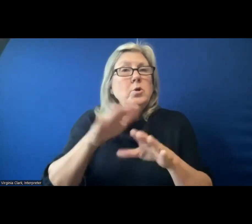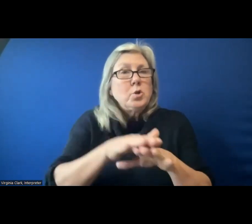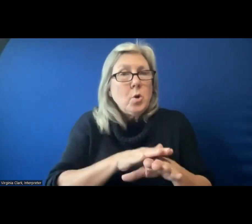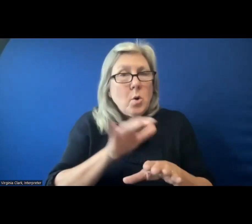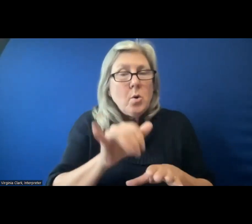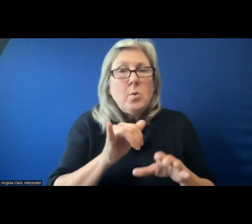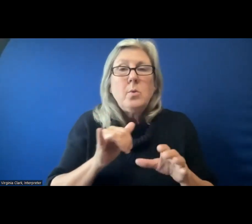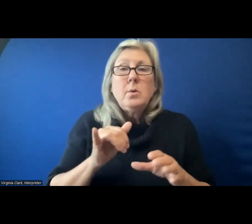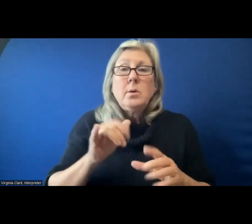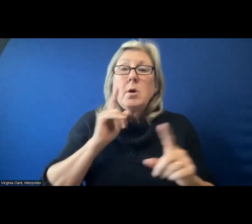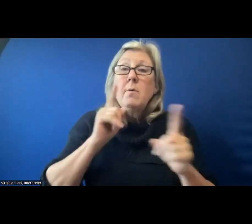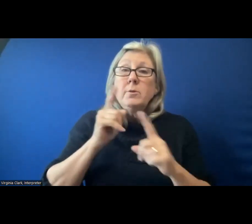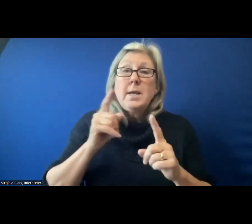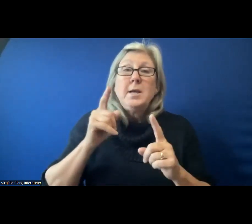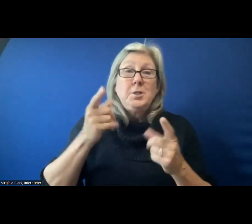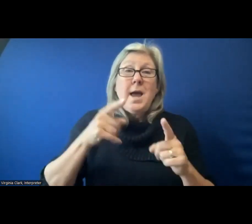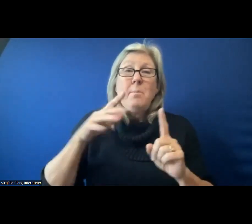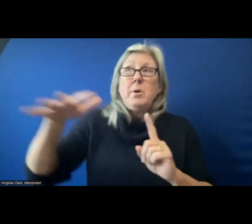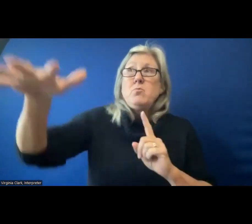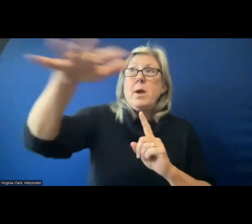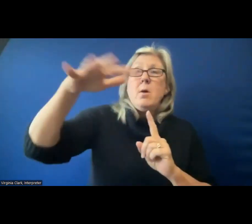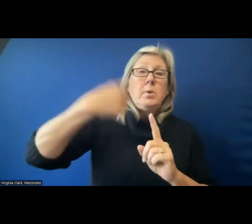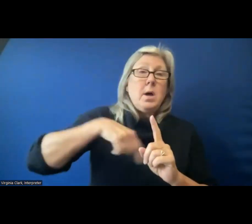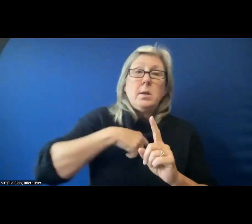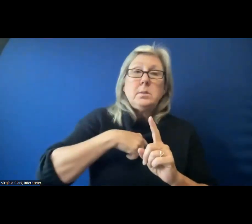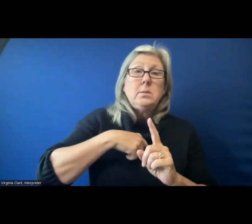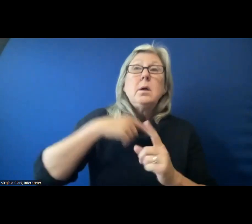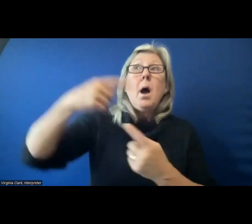Conversations are happening around us, about us, and yet, barriers exist in our efforts